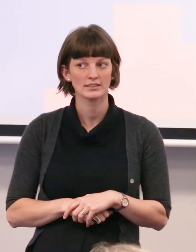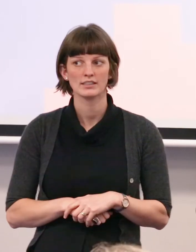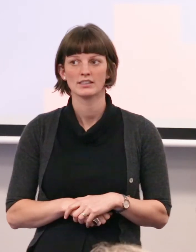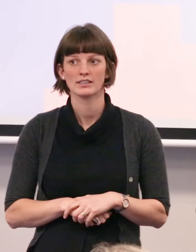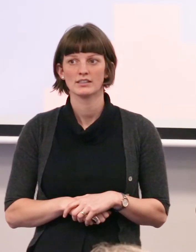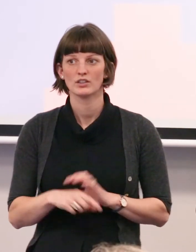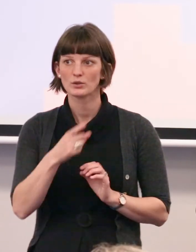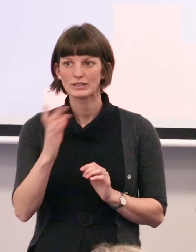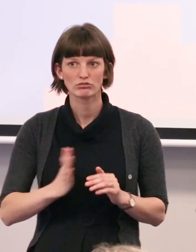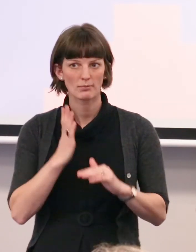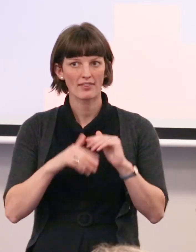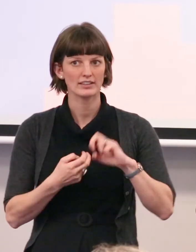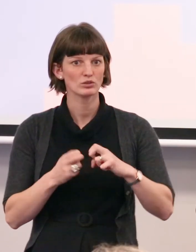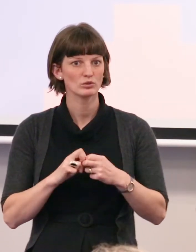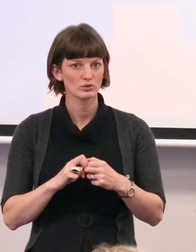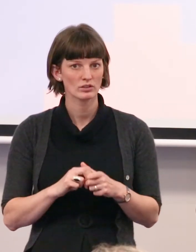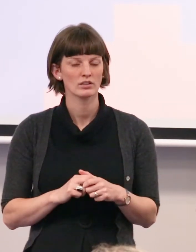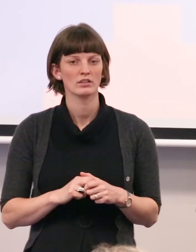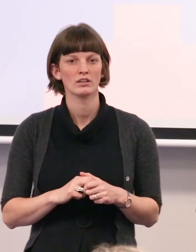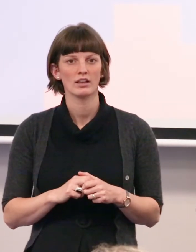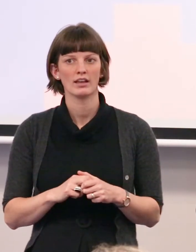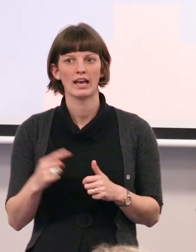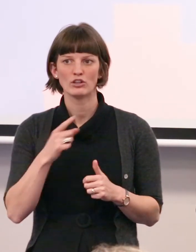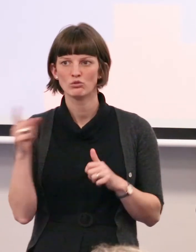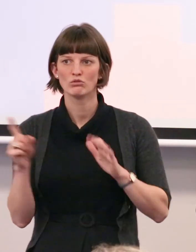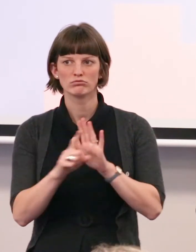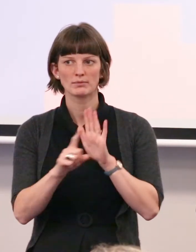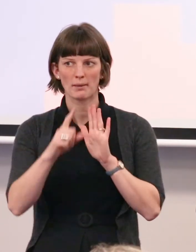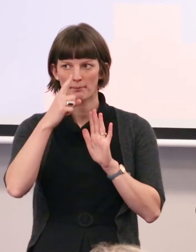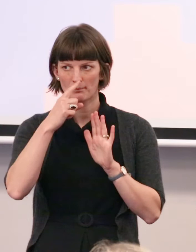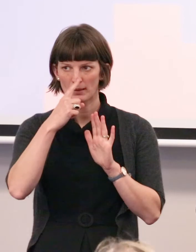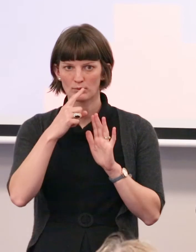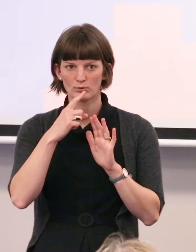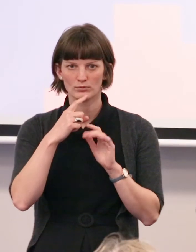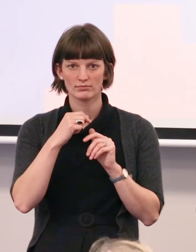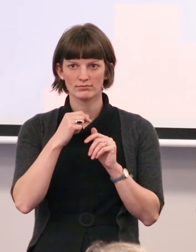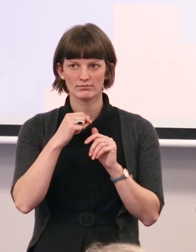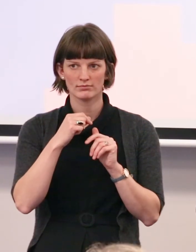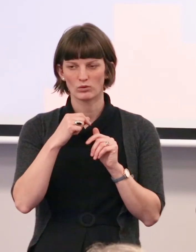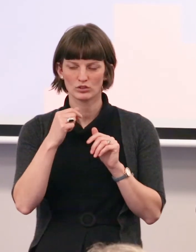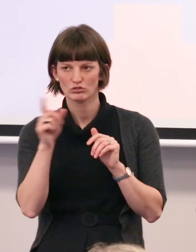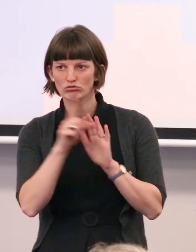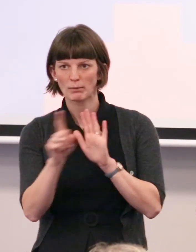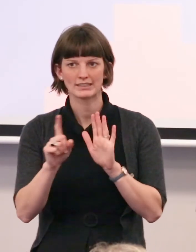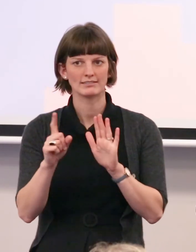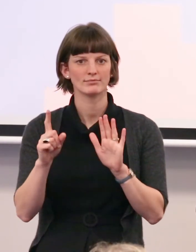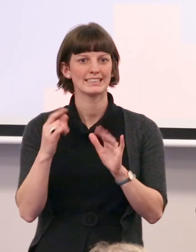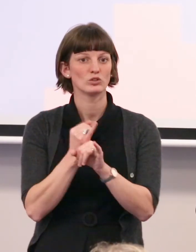interested in these issues. And they're representing people, you know, they're representing, you know, institutions across the nation. We actually have some